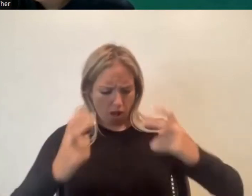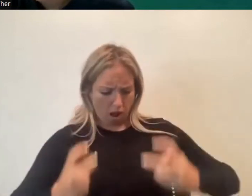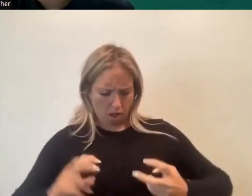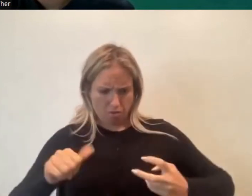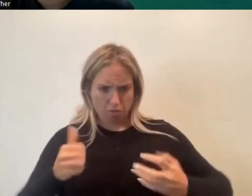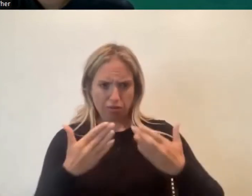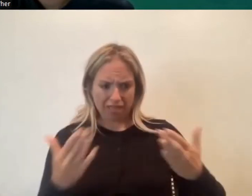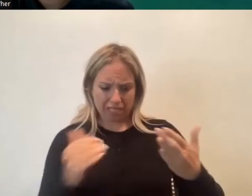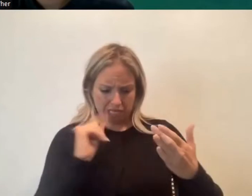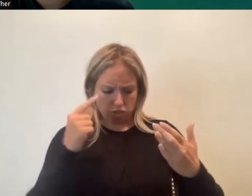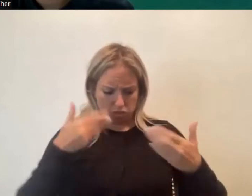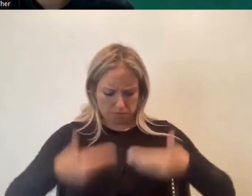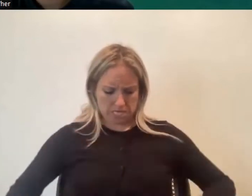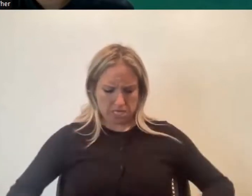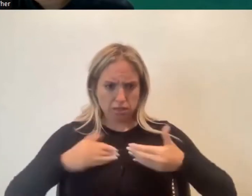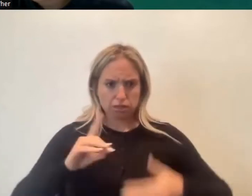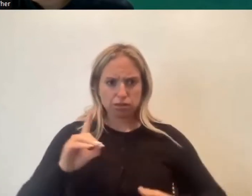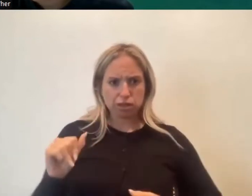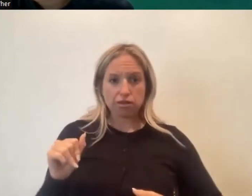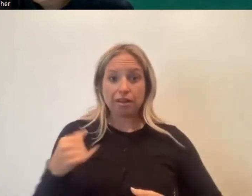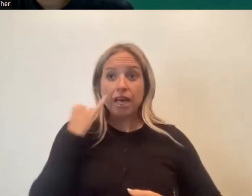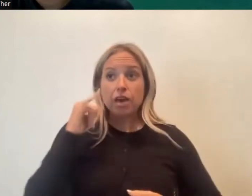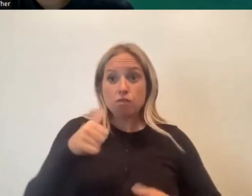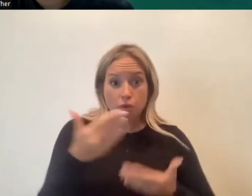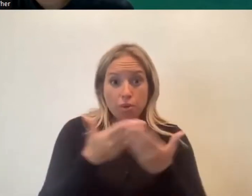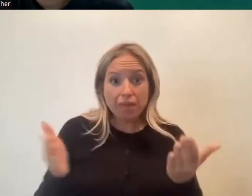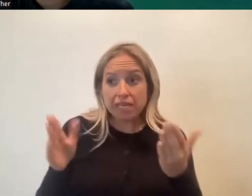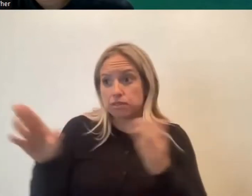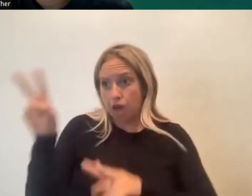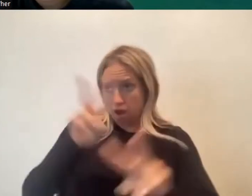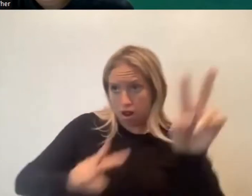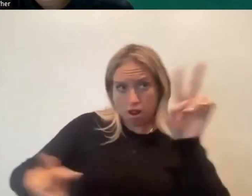And if they do, what types of things do they look at?